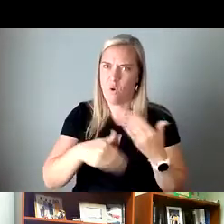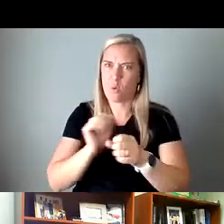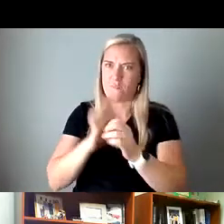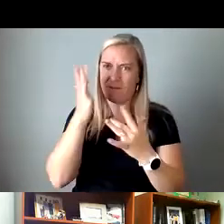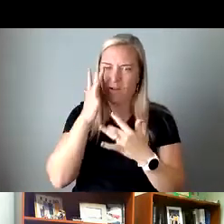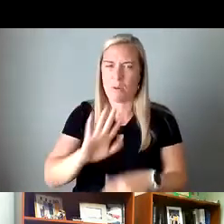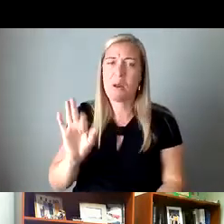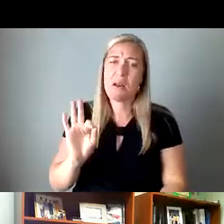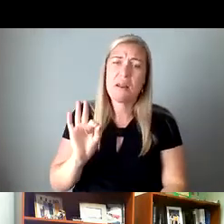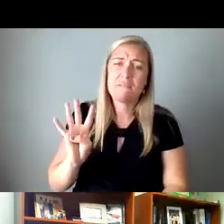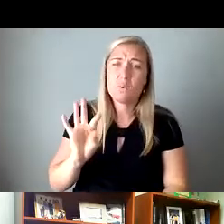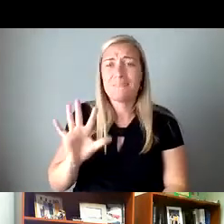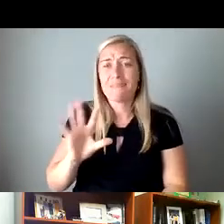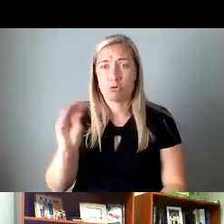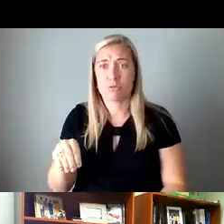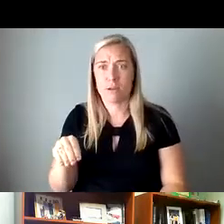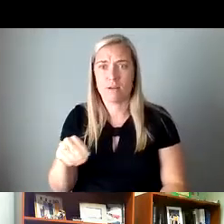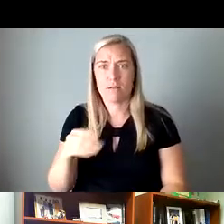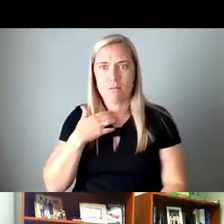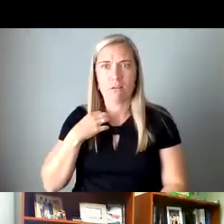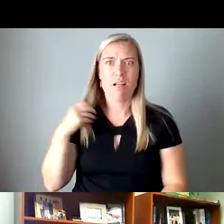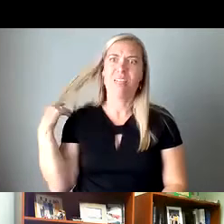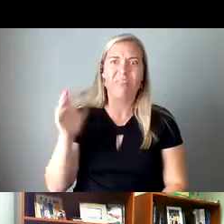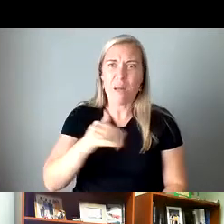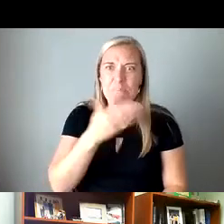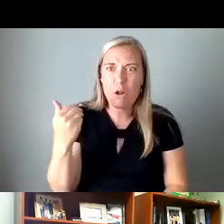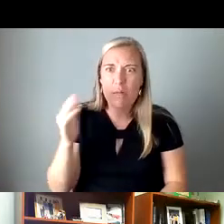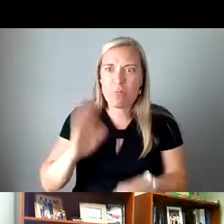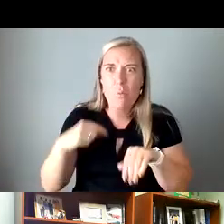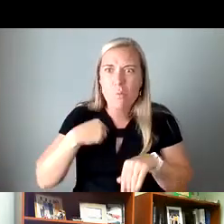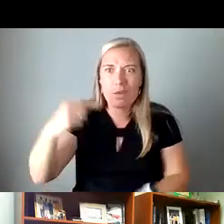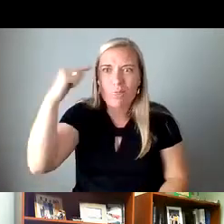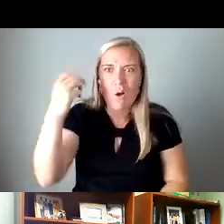This was better than we could have possibly expected. Because usually when we develop vaccines